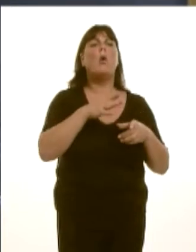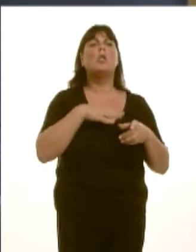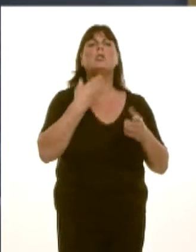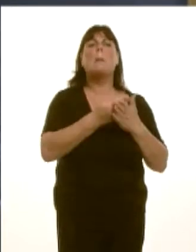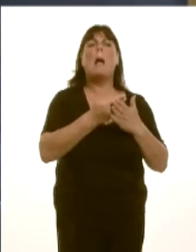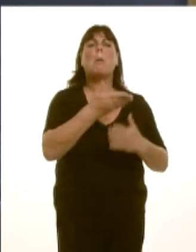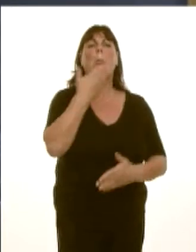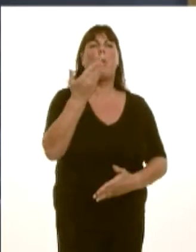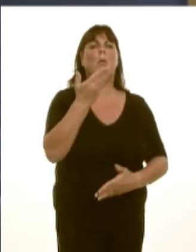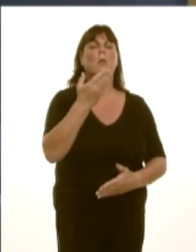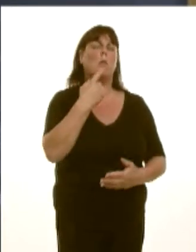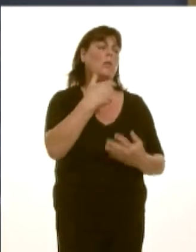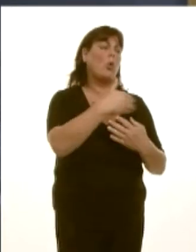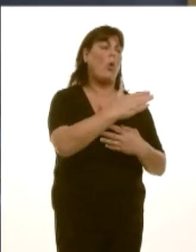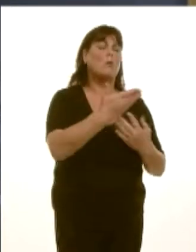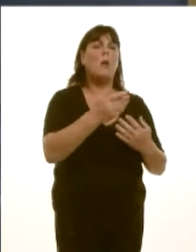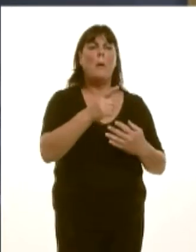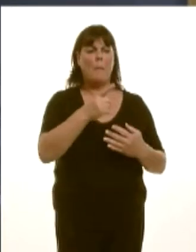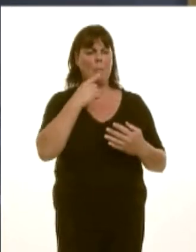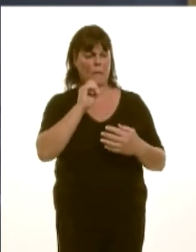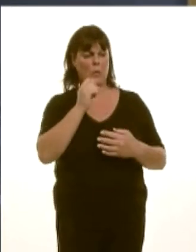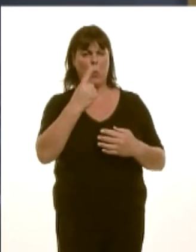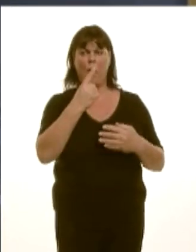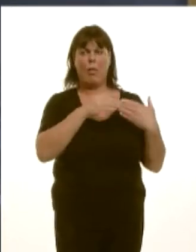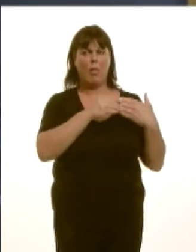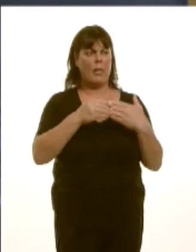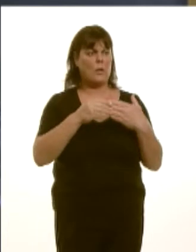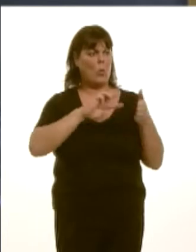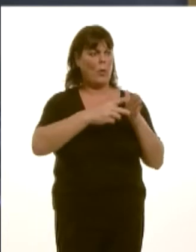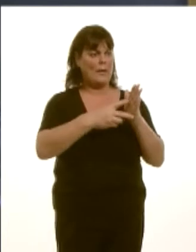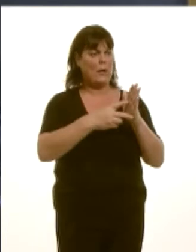However, I can inform him that, of the 12 leading organisations that I have contacted